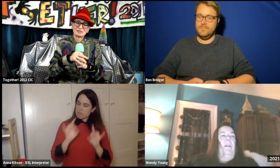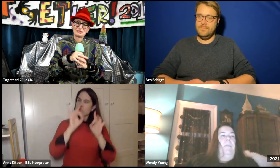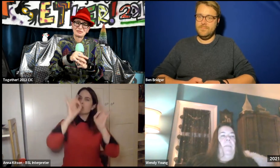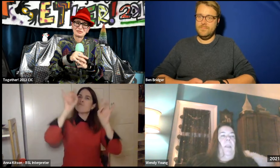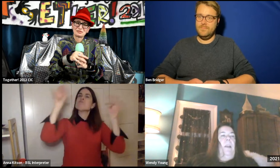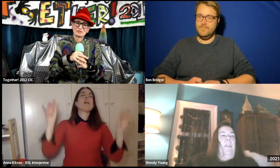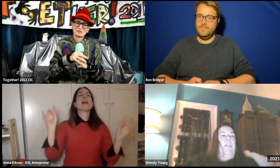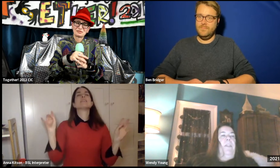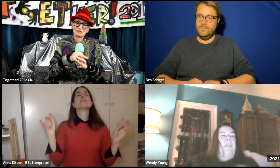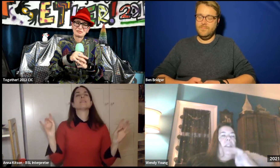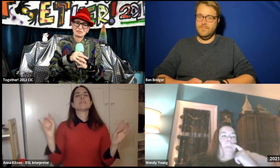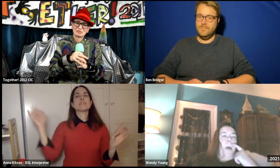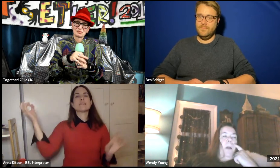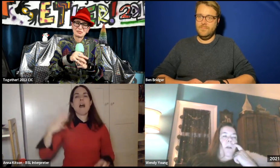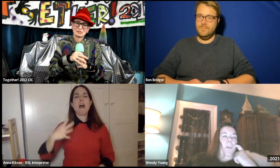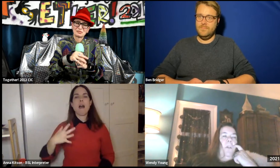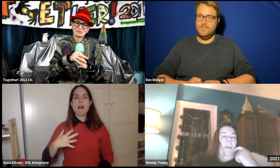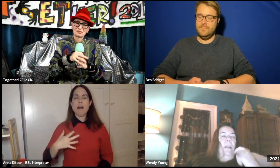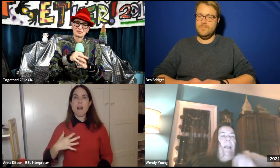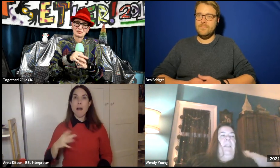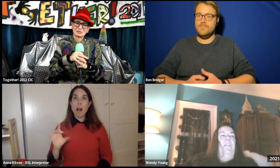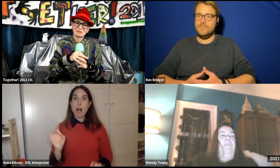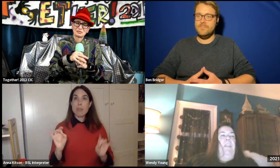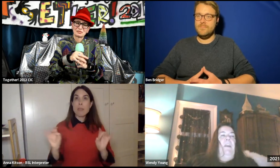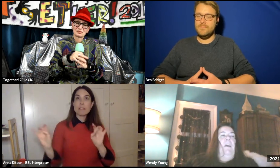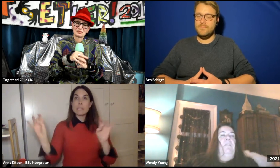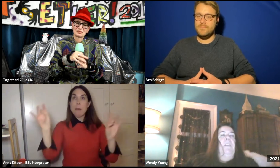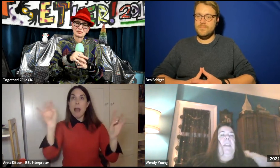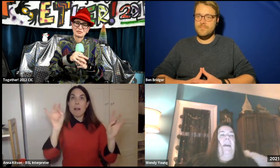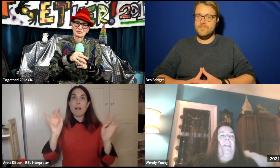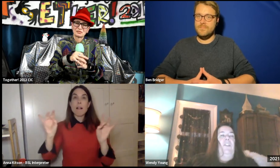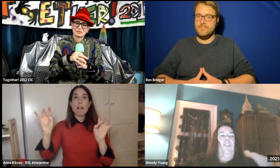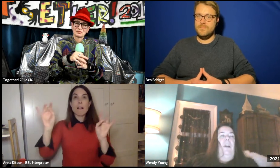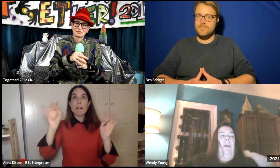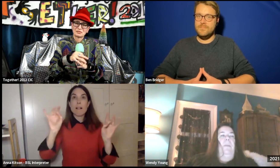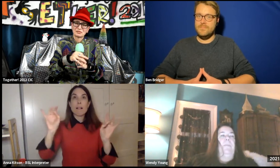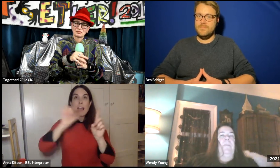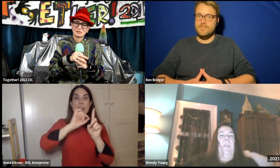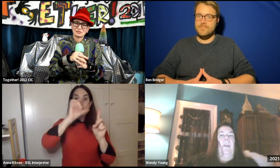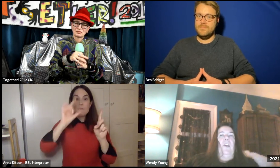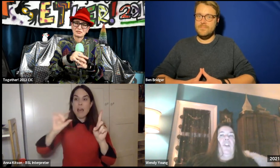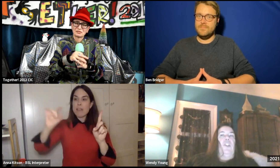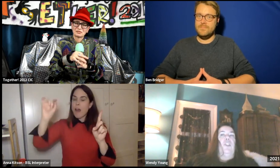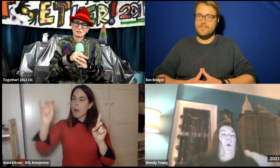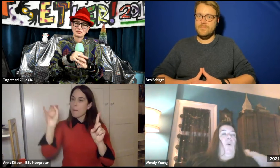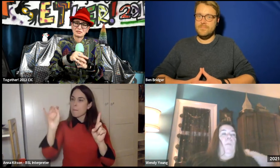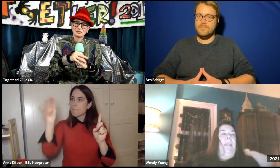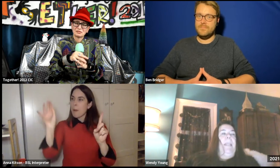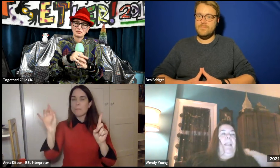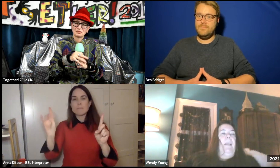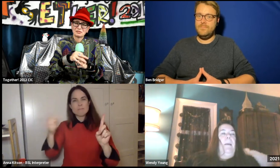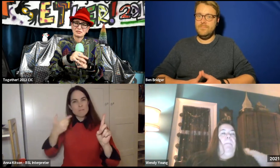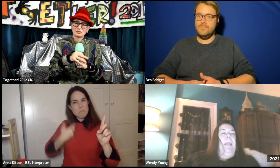brightest star, the sparkle in the feather of the Nightjar, small beak, big